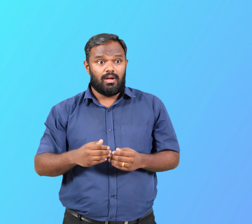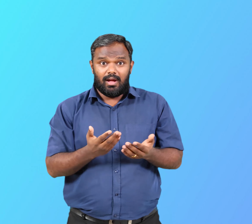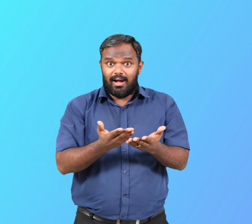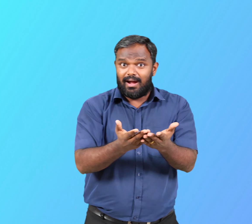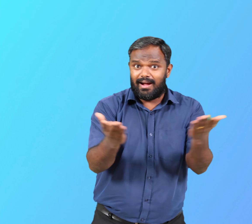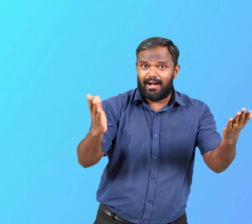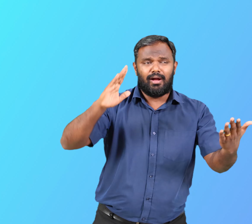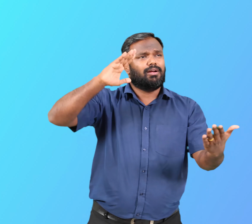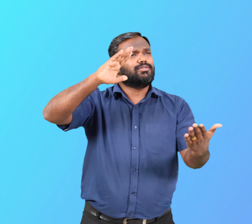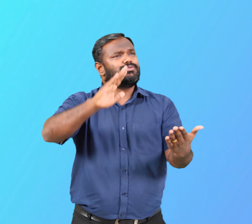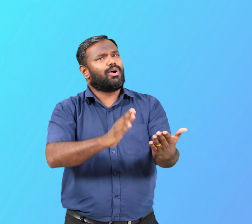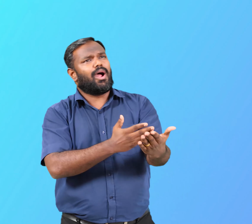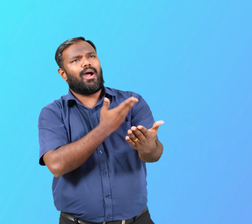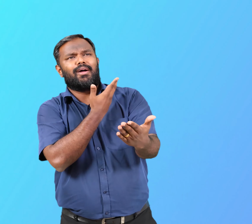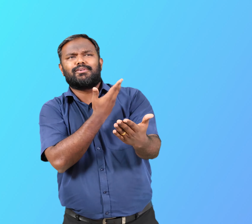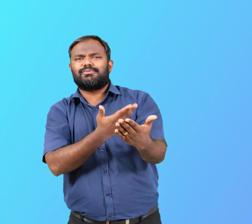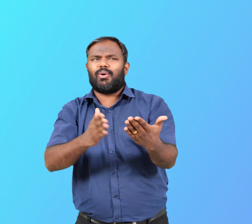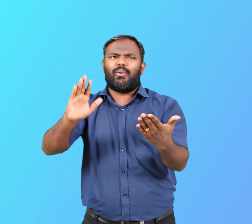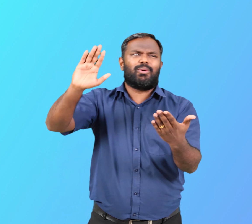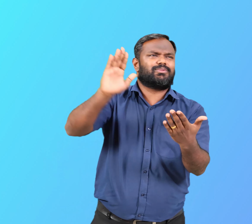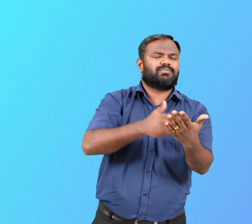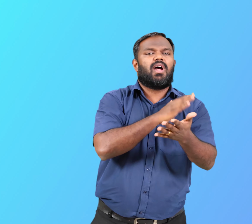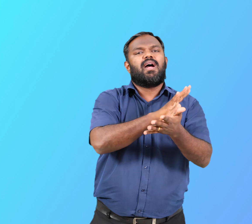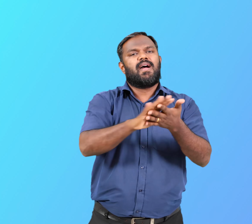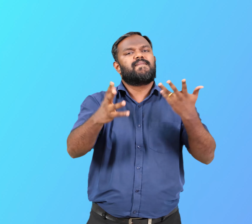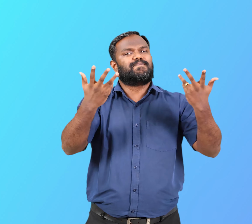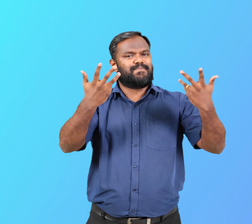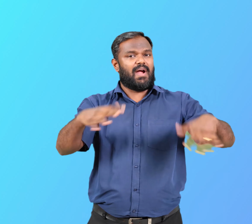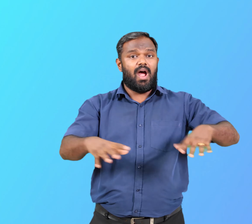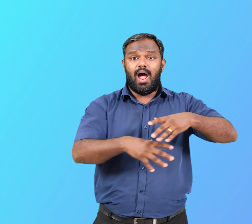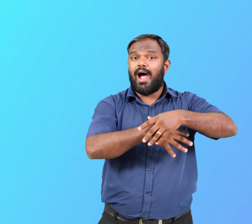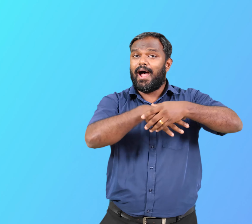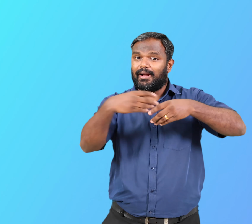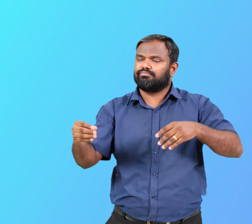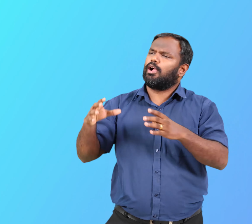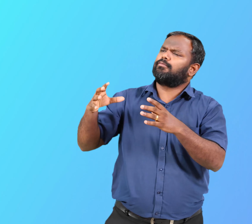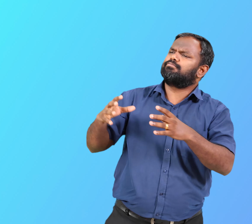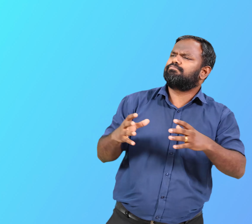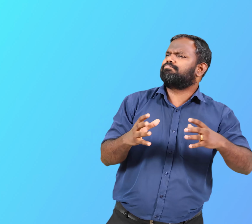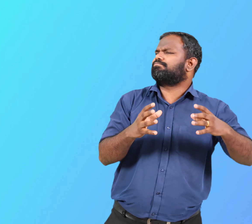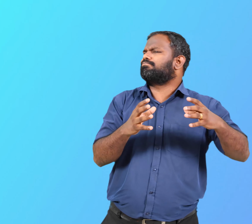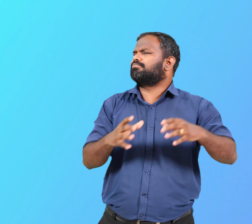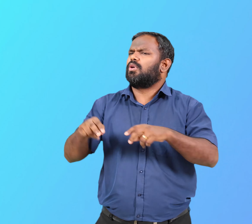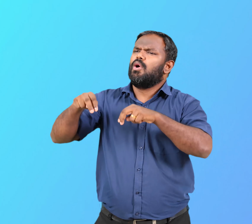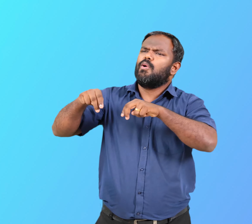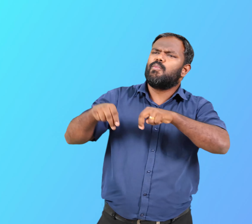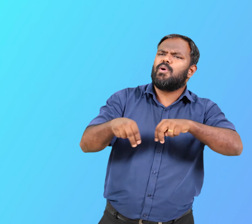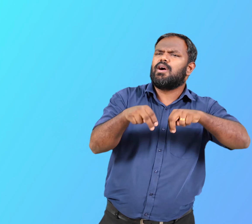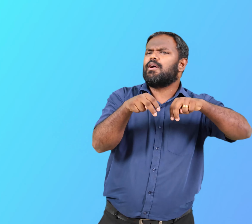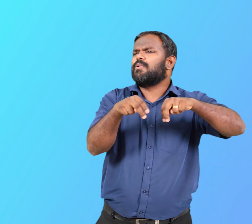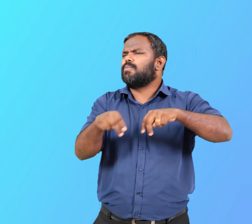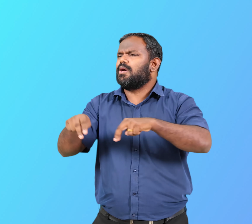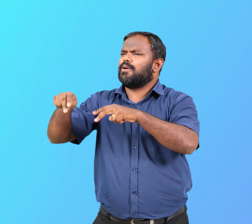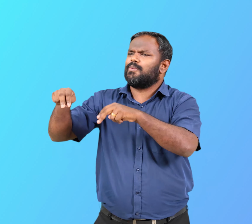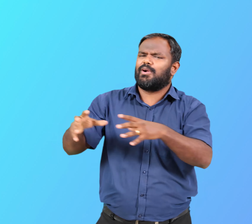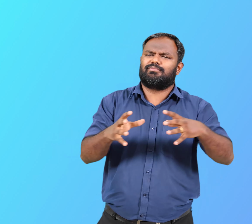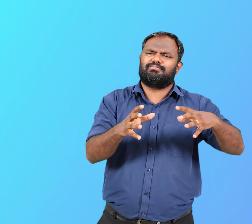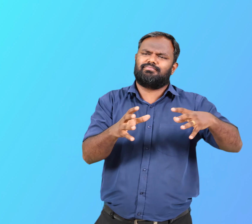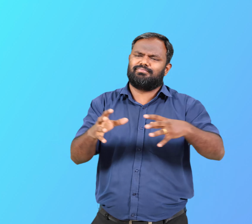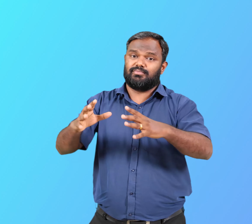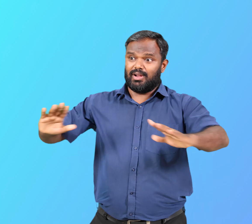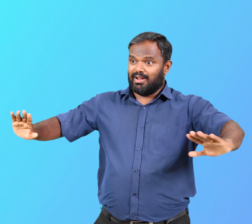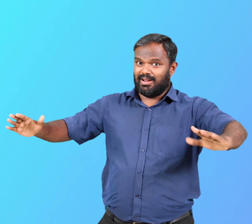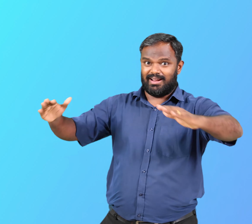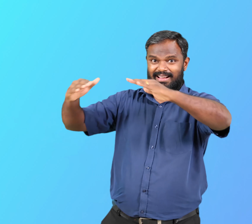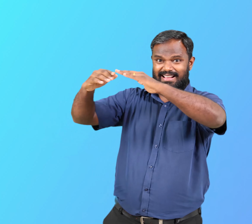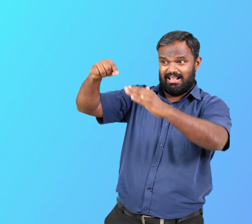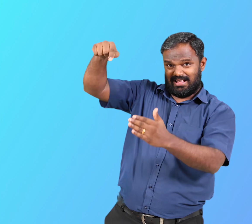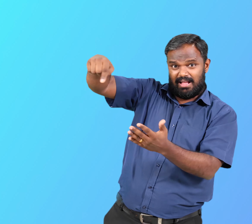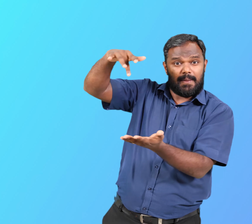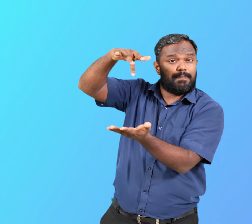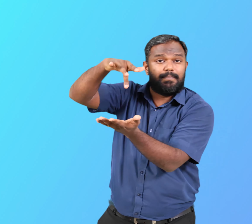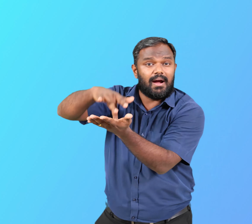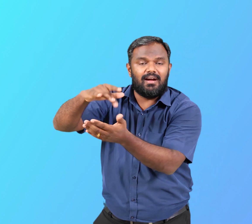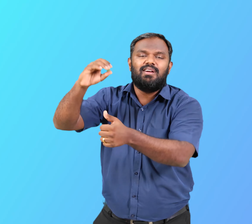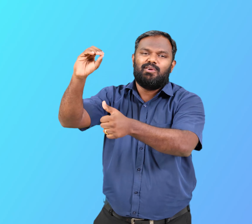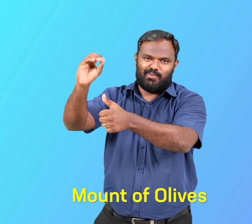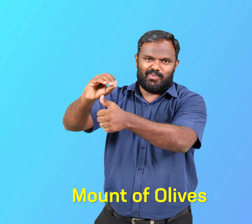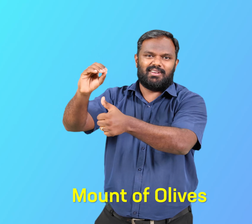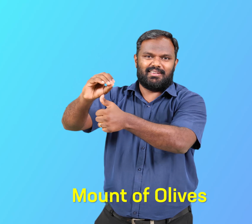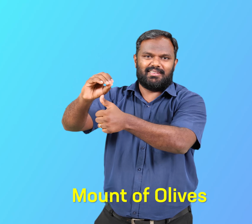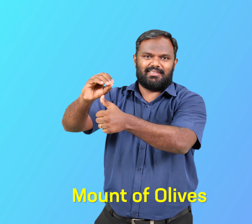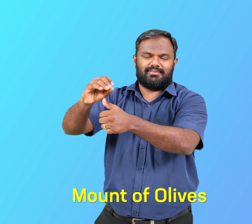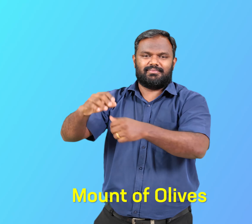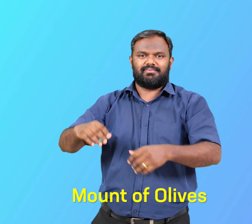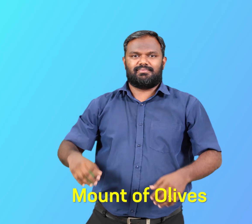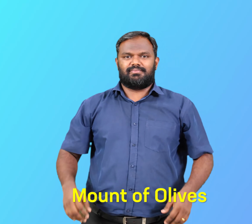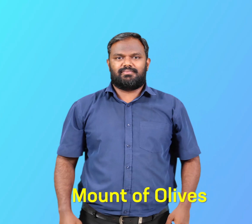They all sang a song and then went out to the Mount of Olives.